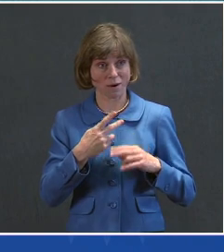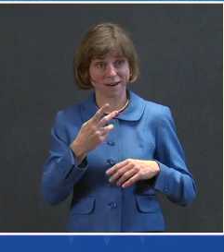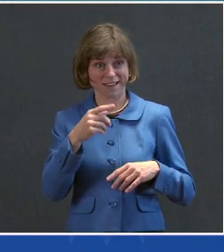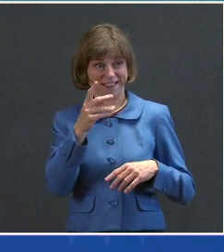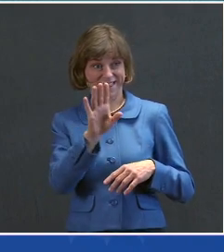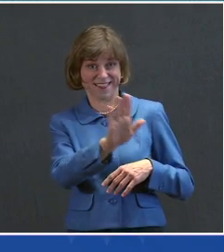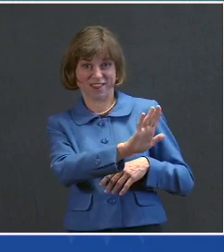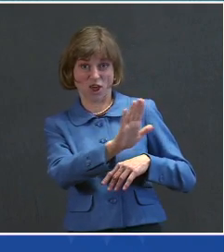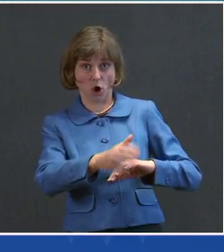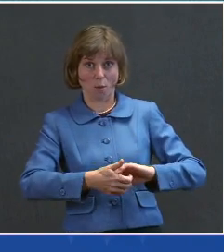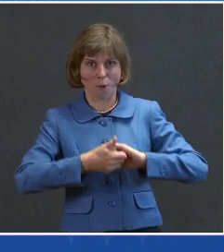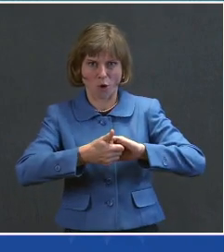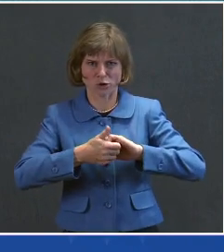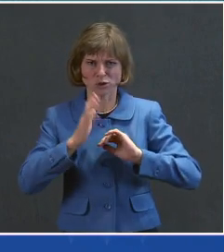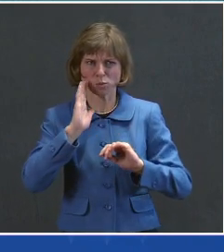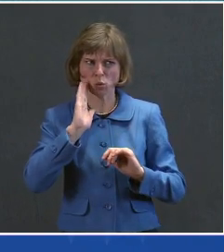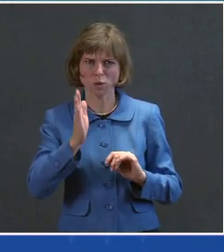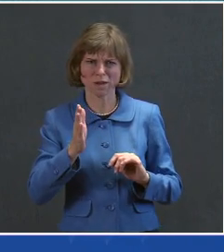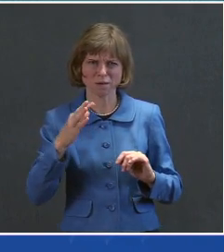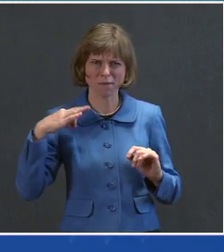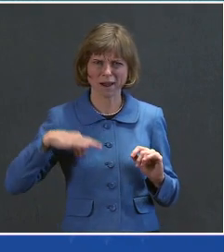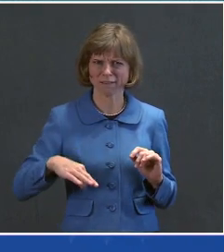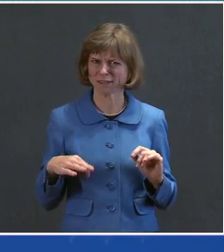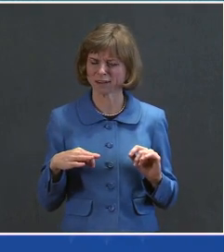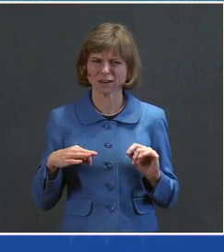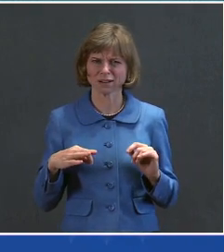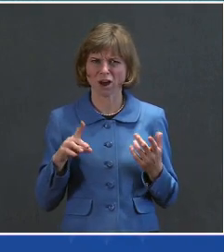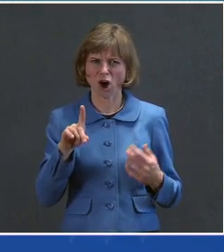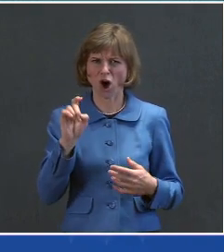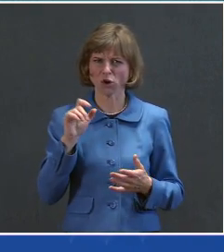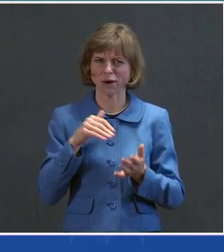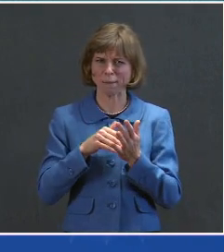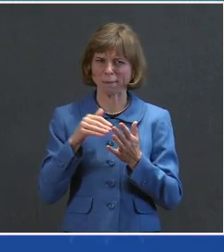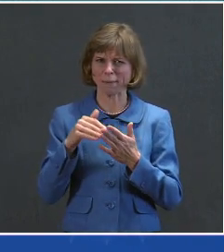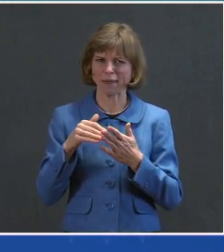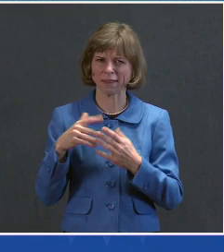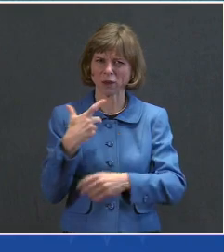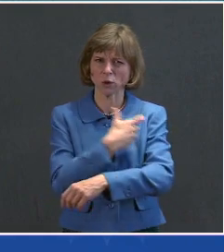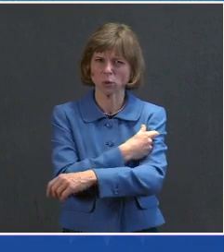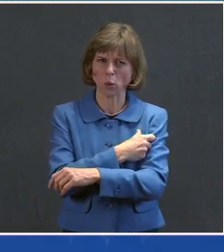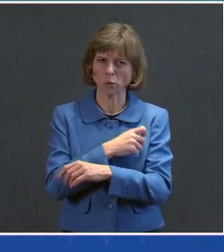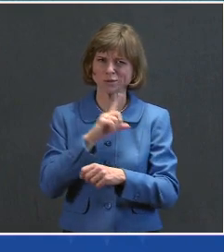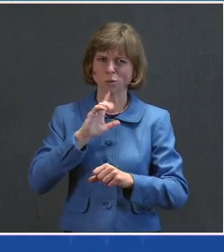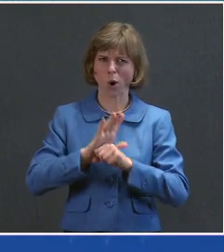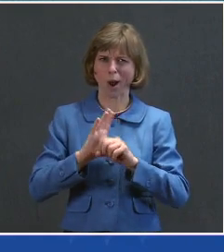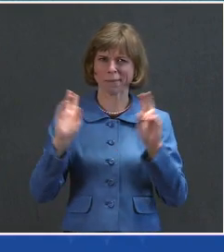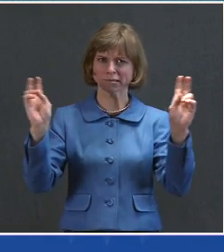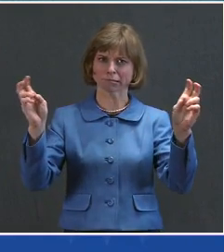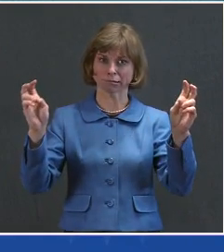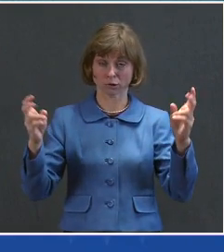to the 100 million dose pledge. Right? I mean, if you're 100 million dose pledge